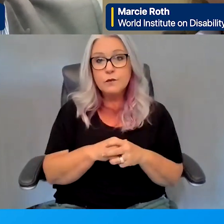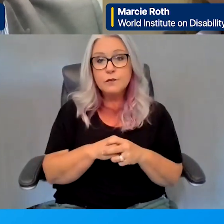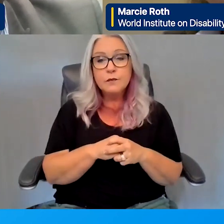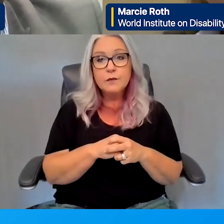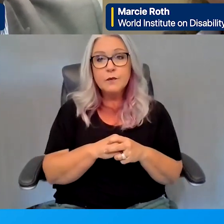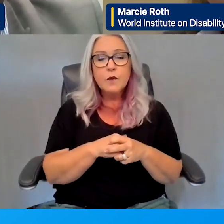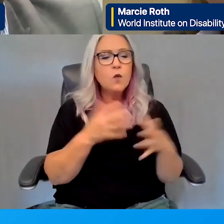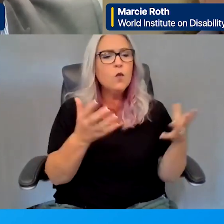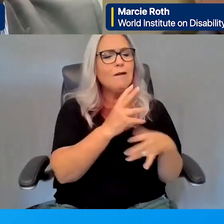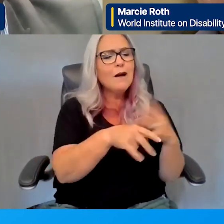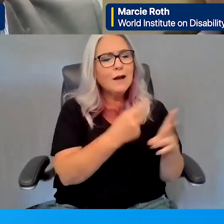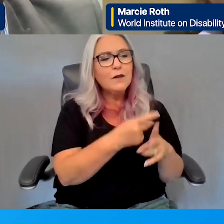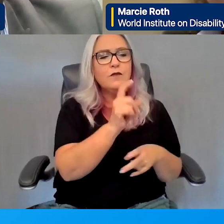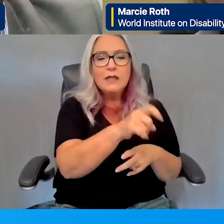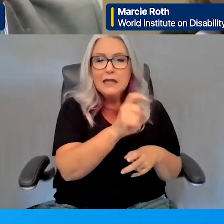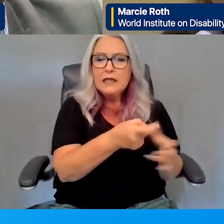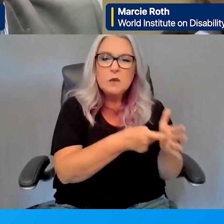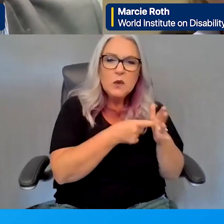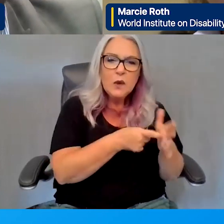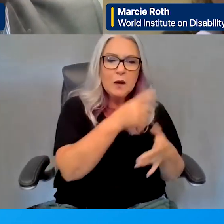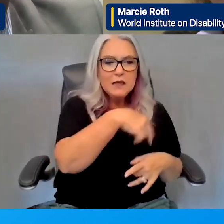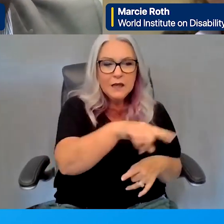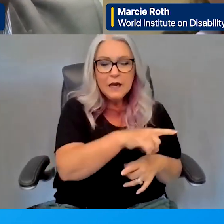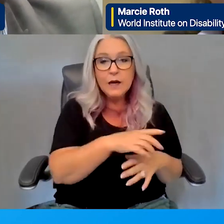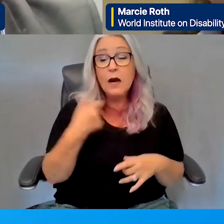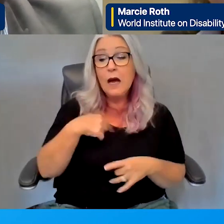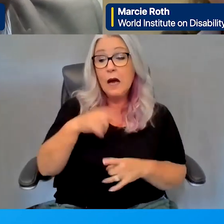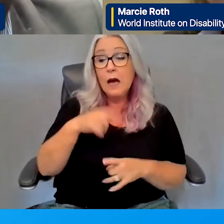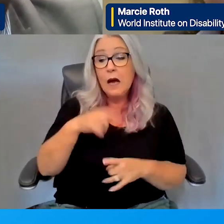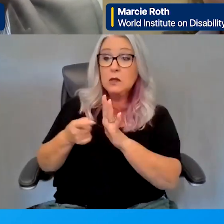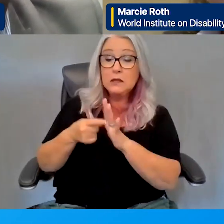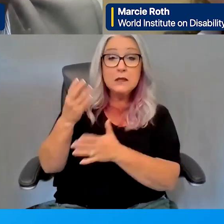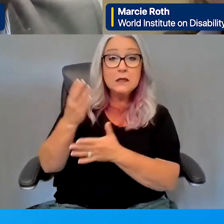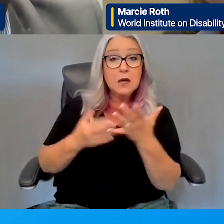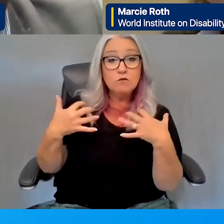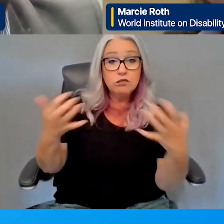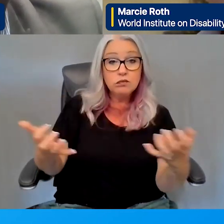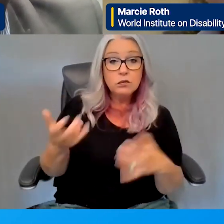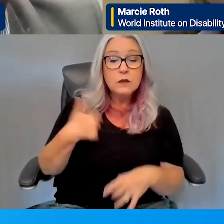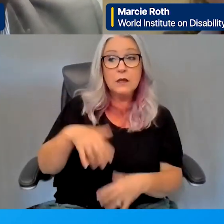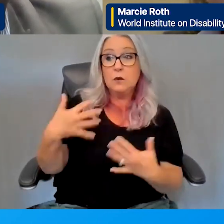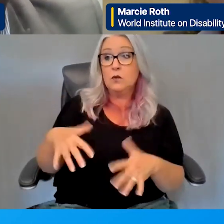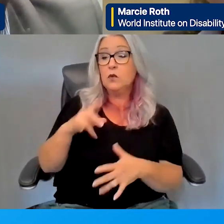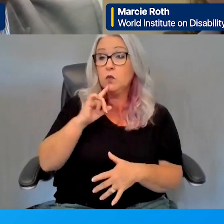there. There's an attendee said I sincerely believe that emergency evacuation centers are